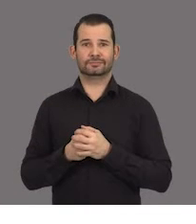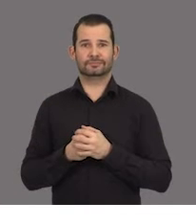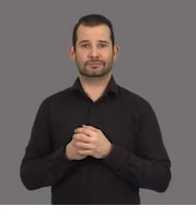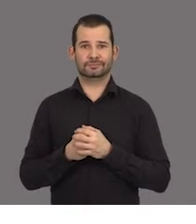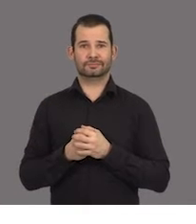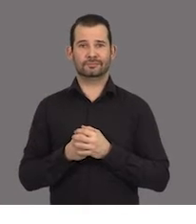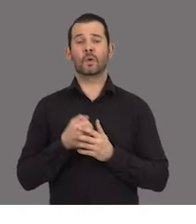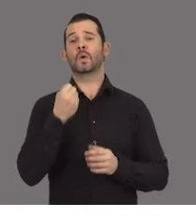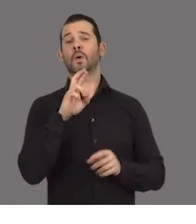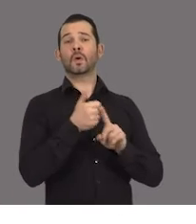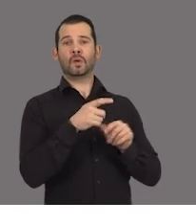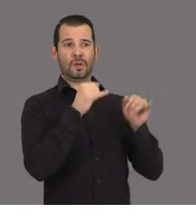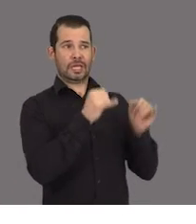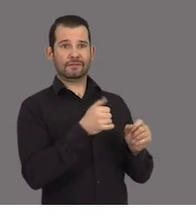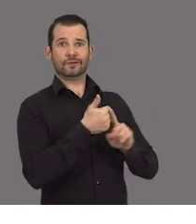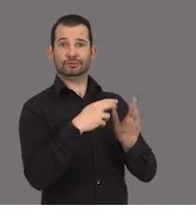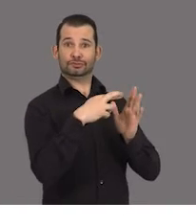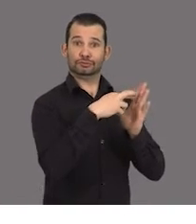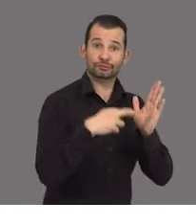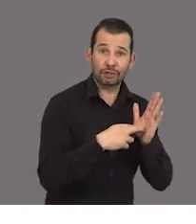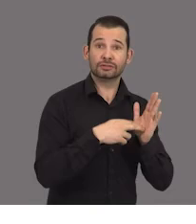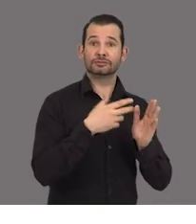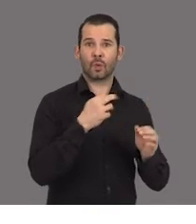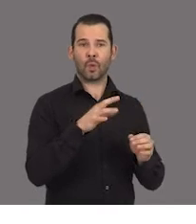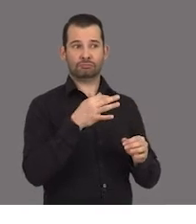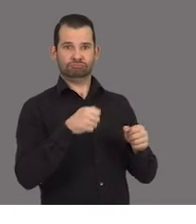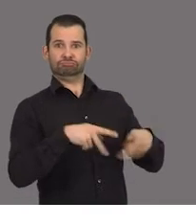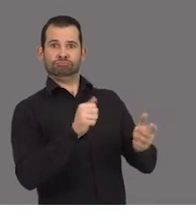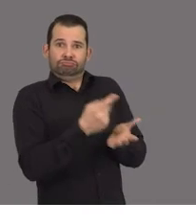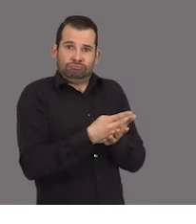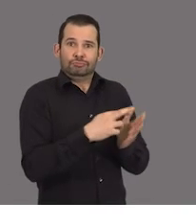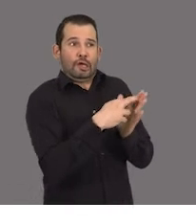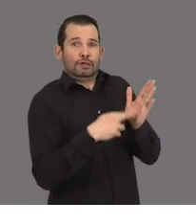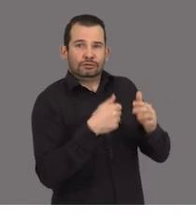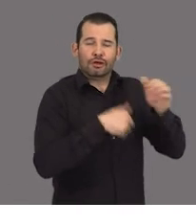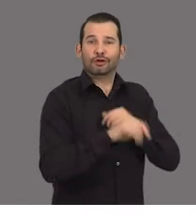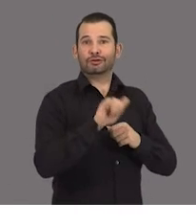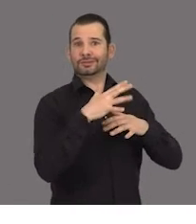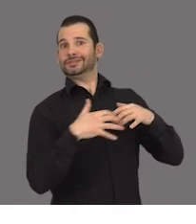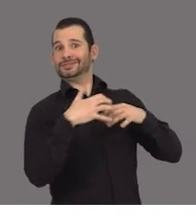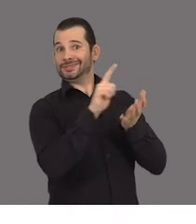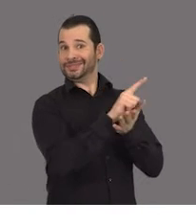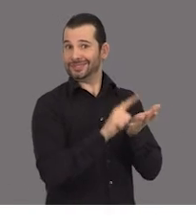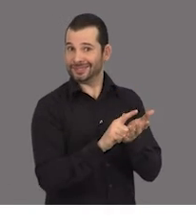or, an individual who is registered, or entitled to be registered, under the Indian Act